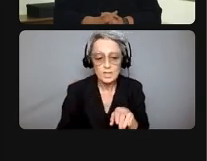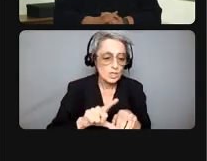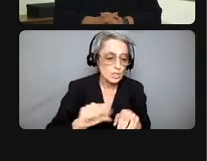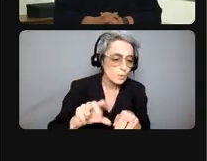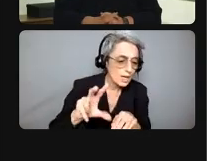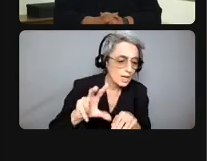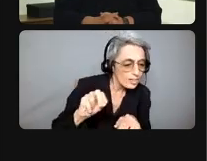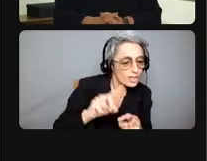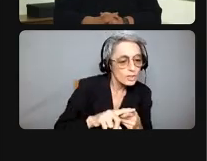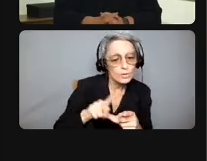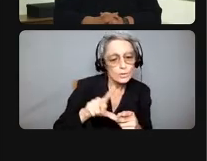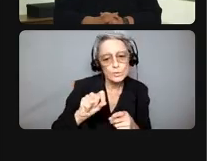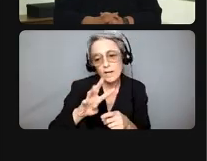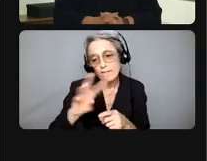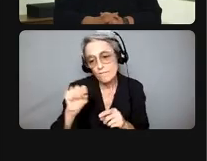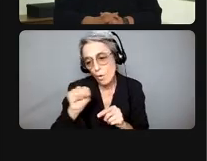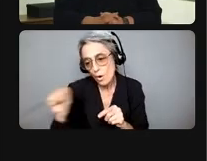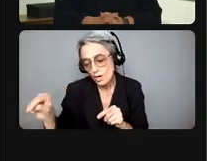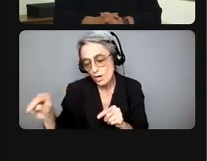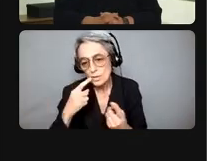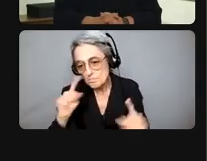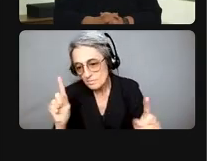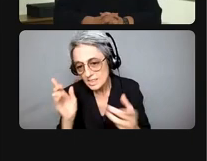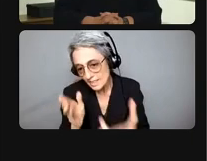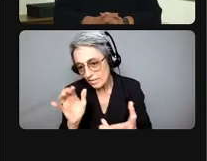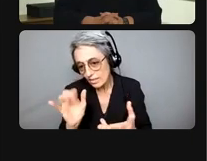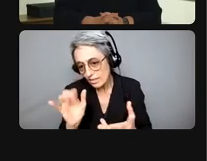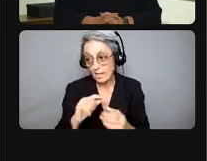But they've joined with us and we're seeking to expand that growth.